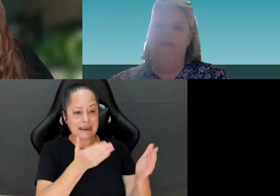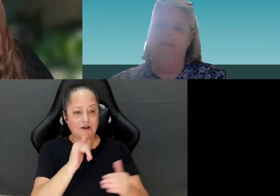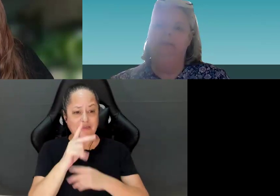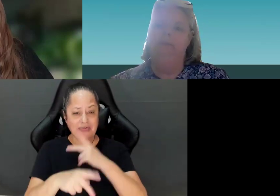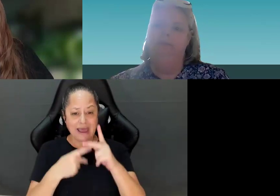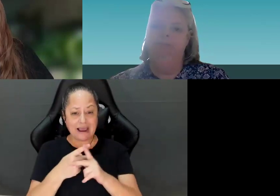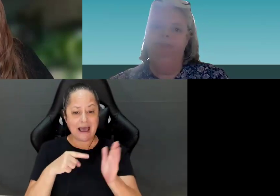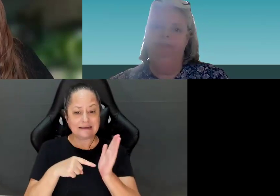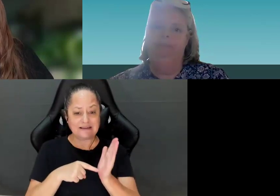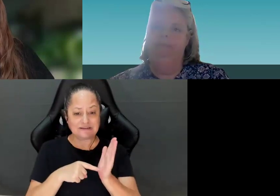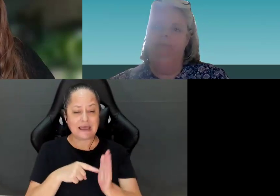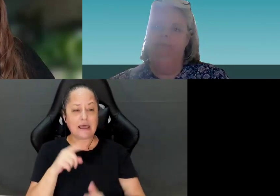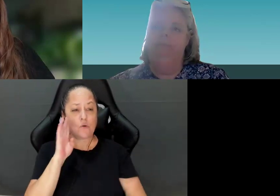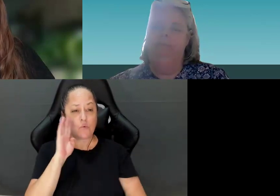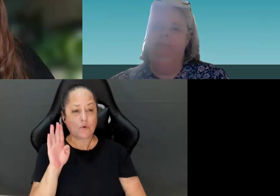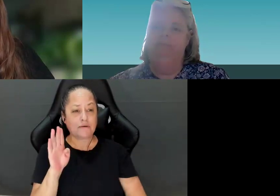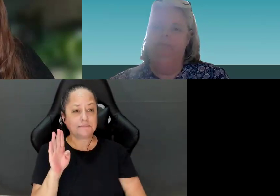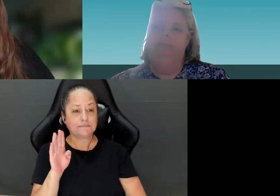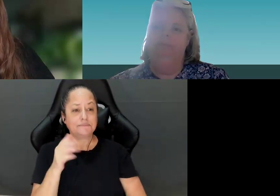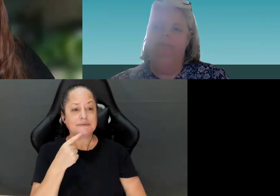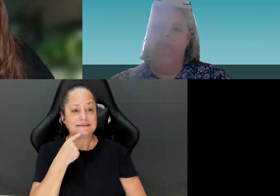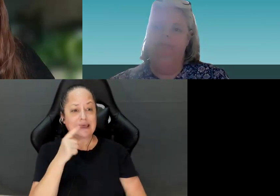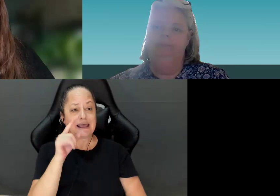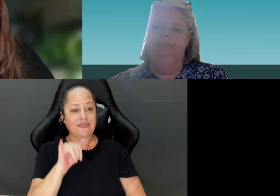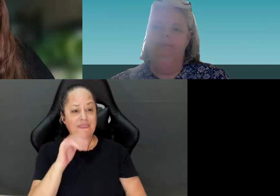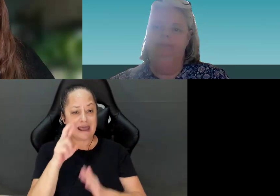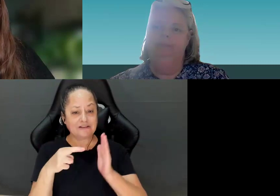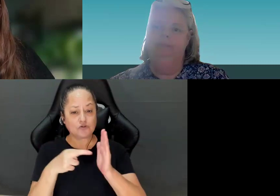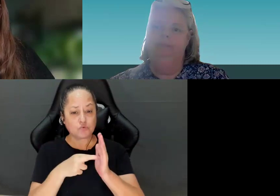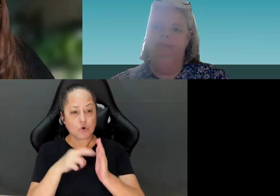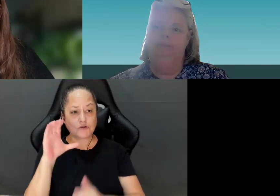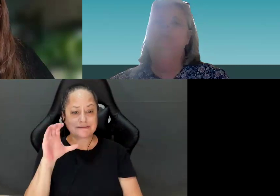And I will also say that's the role of CDFIs.